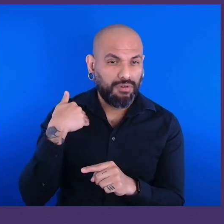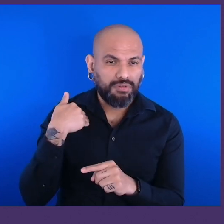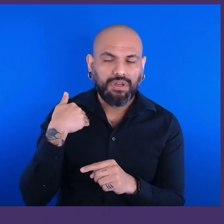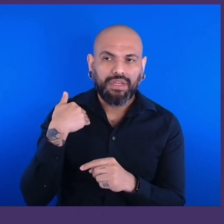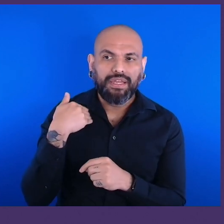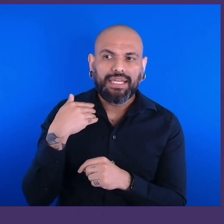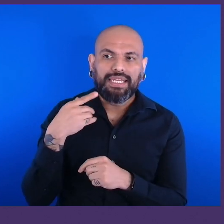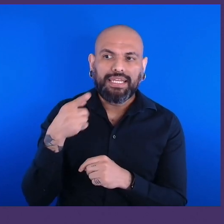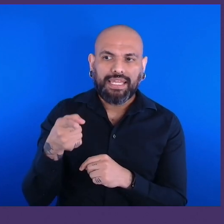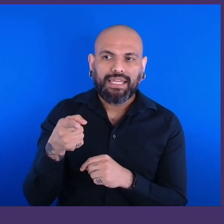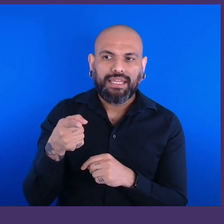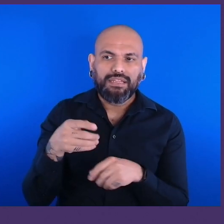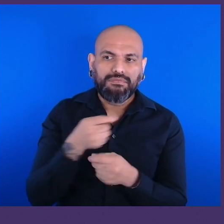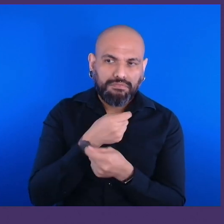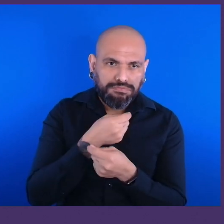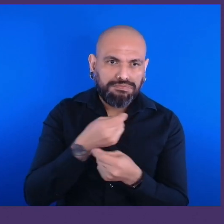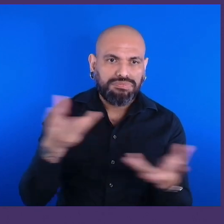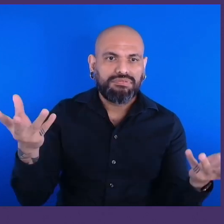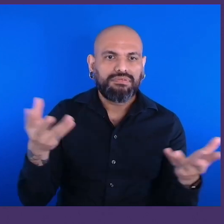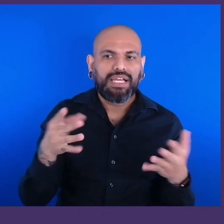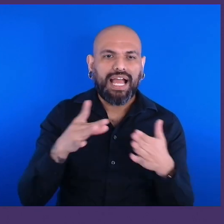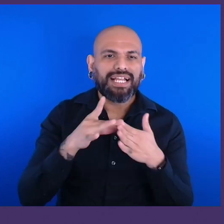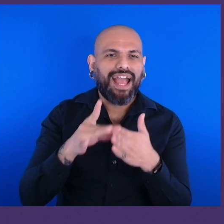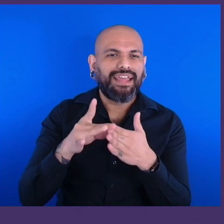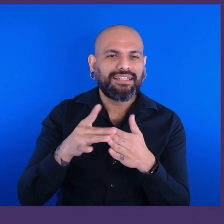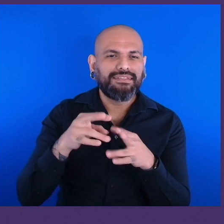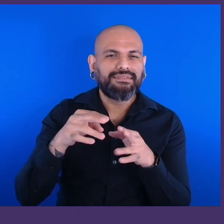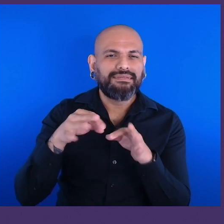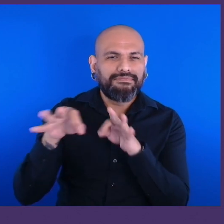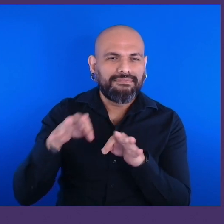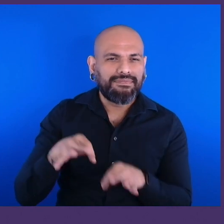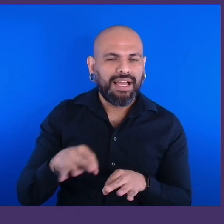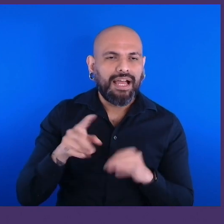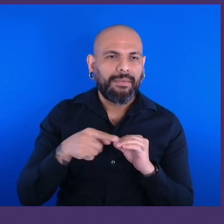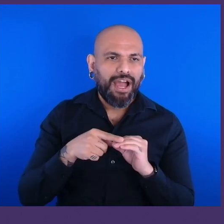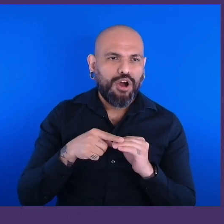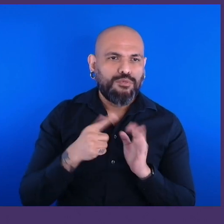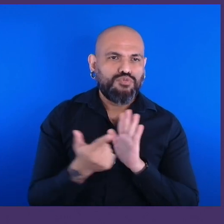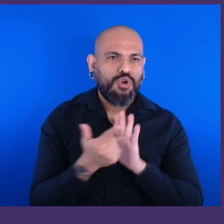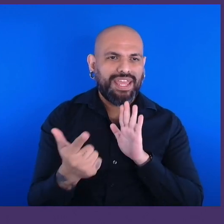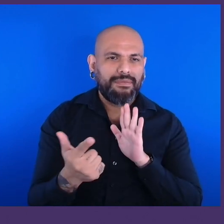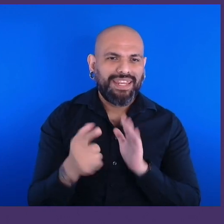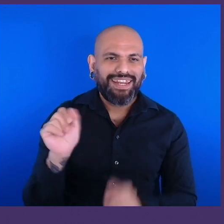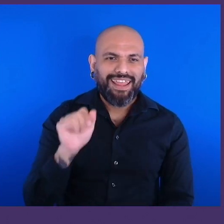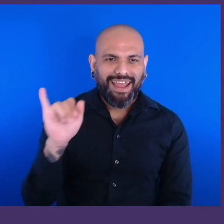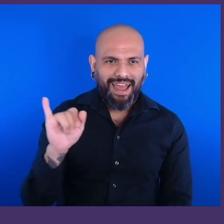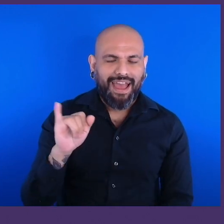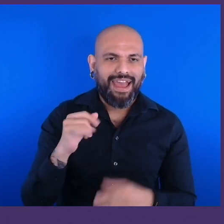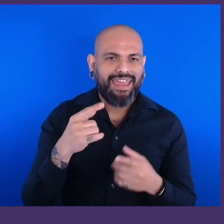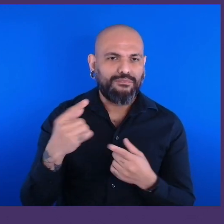on prohibited artificial intelligence practices that are established by the regulations.